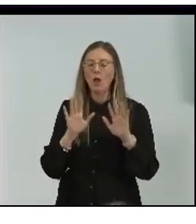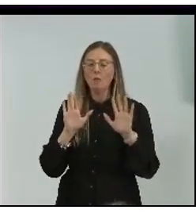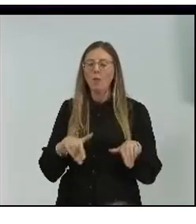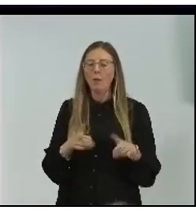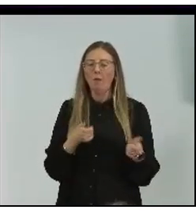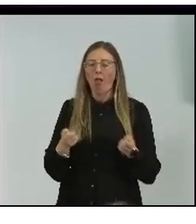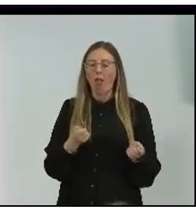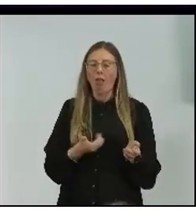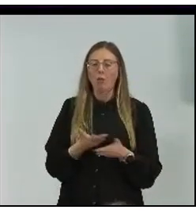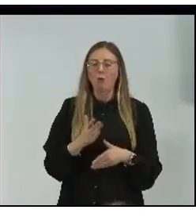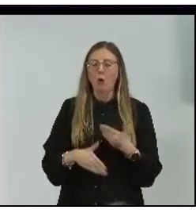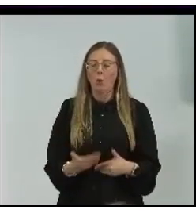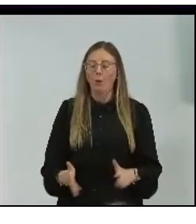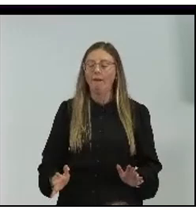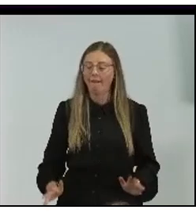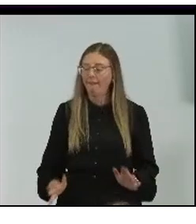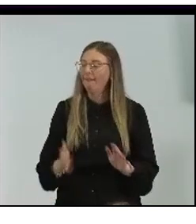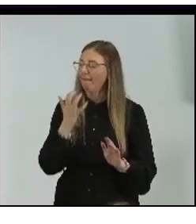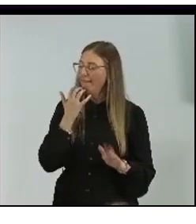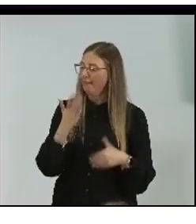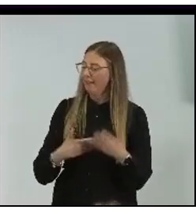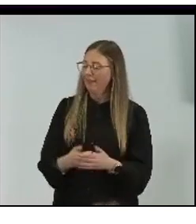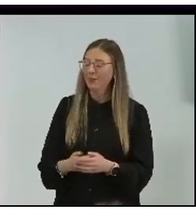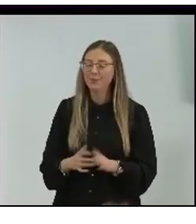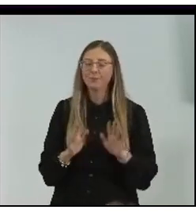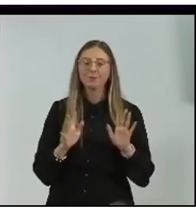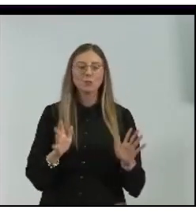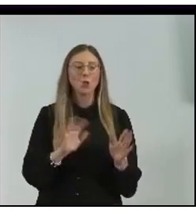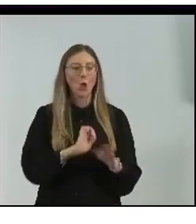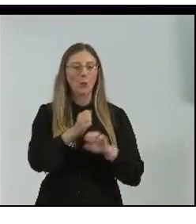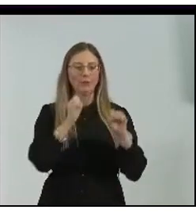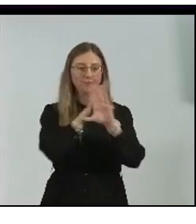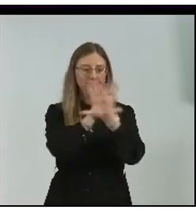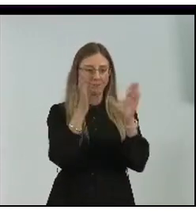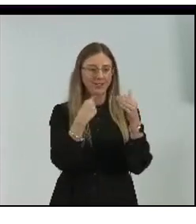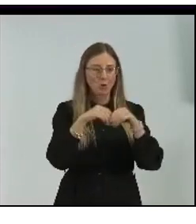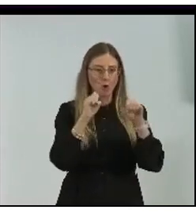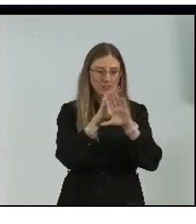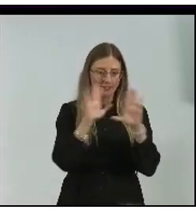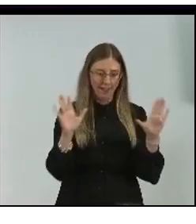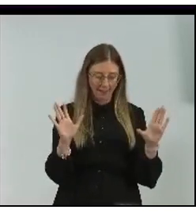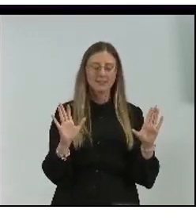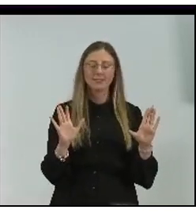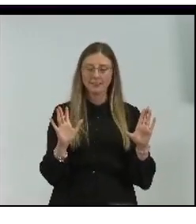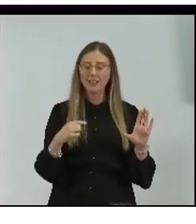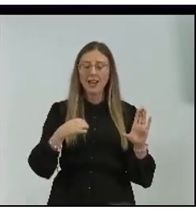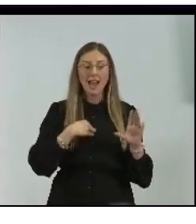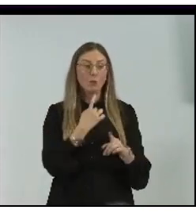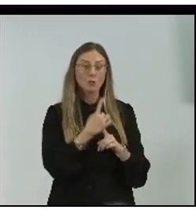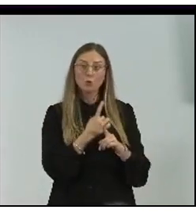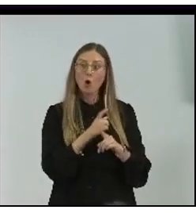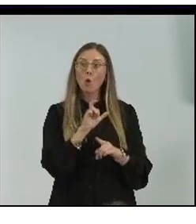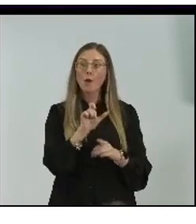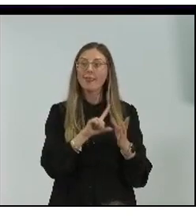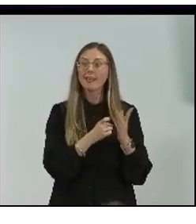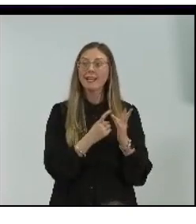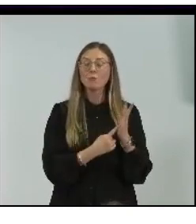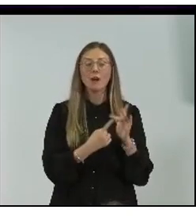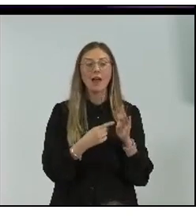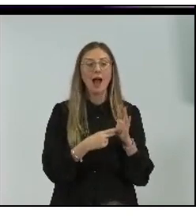So I think just to set a context, I think I'm just talking to Caroline probably way back when,